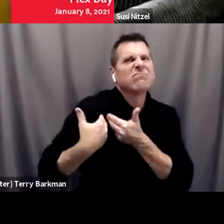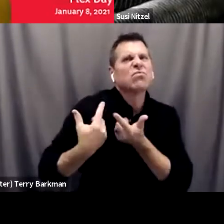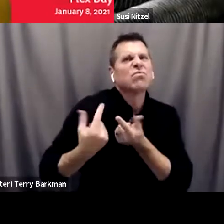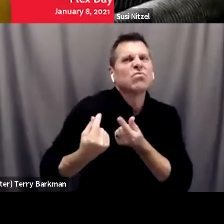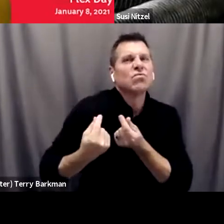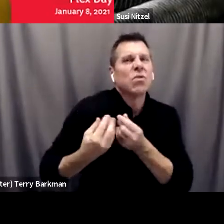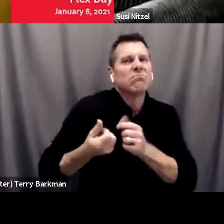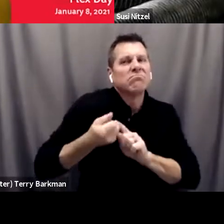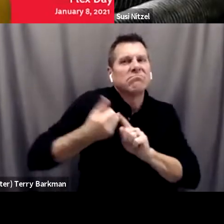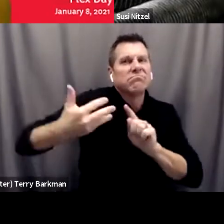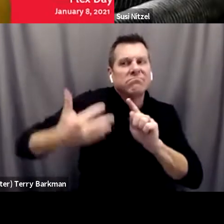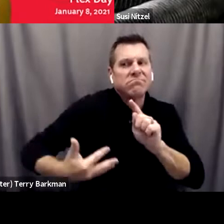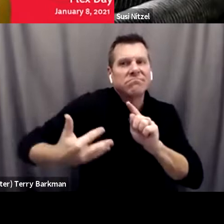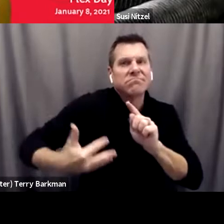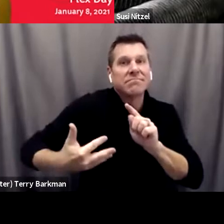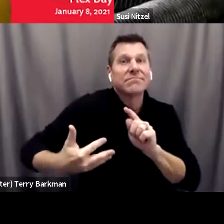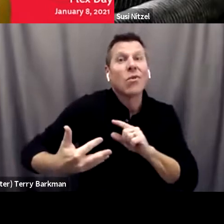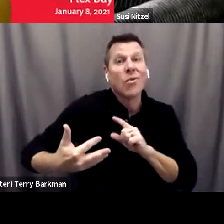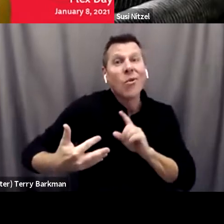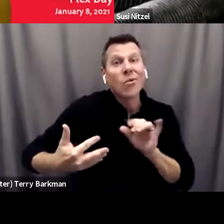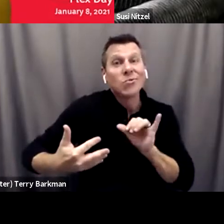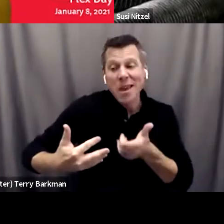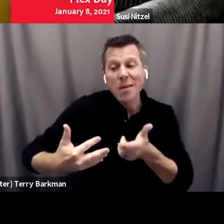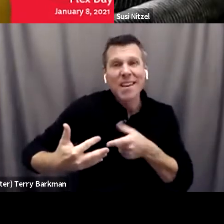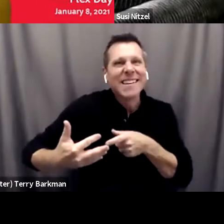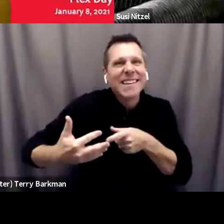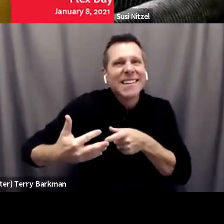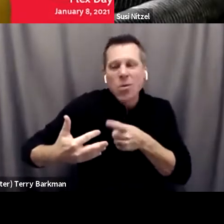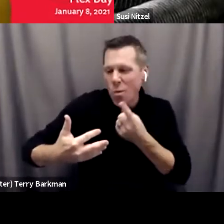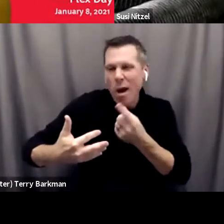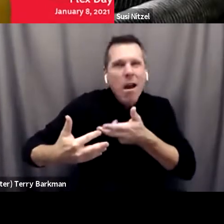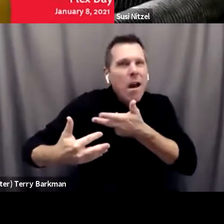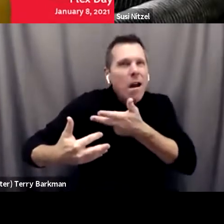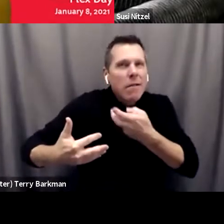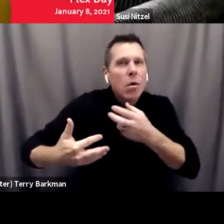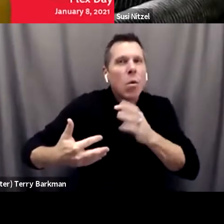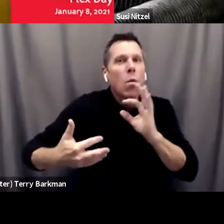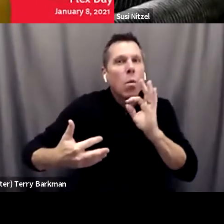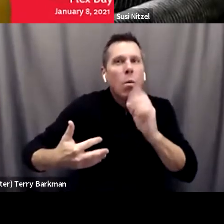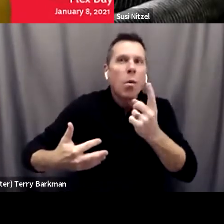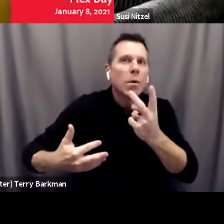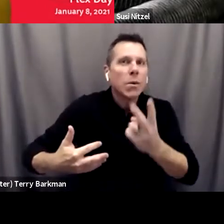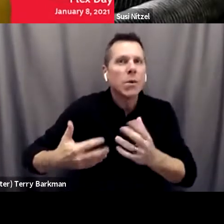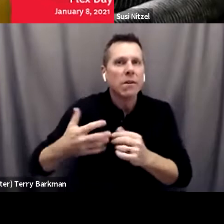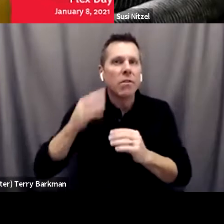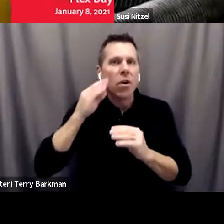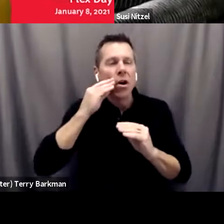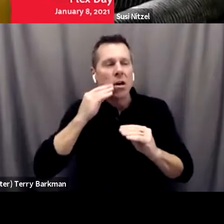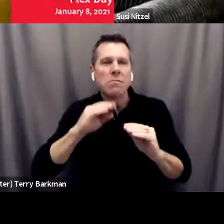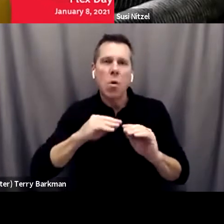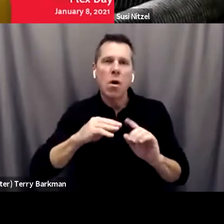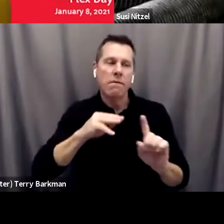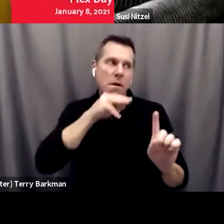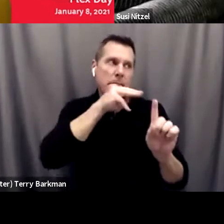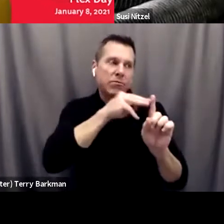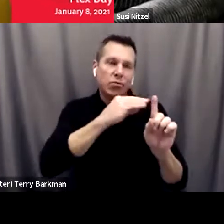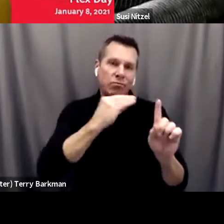faculty to play in official mentorship role within some of those pathways. So Brett, to your point, you know, perhaps it could look